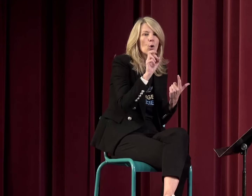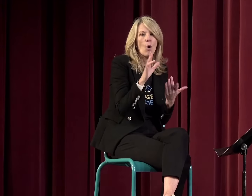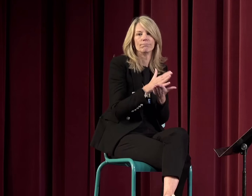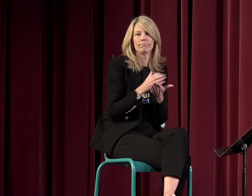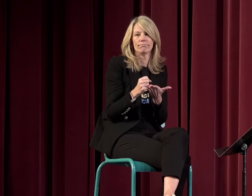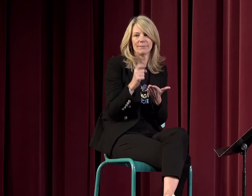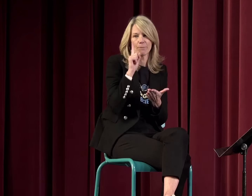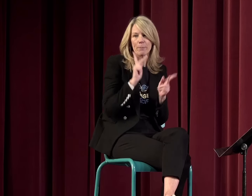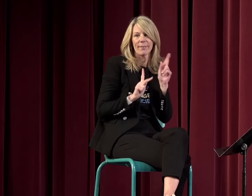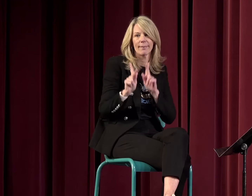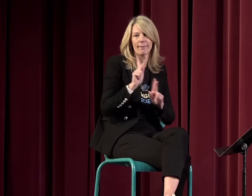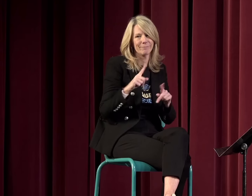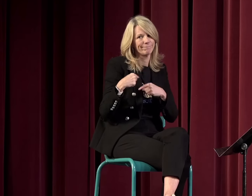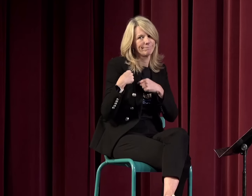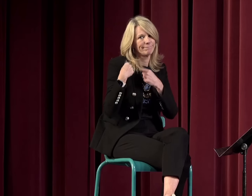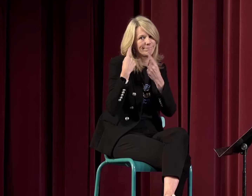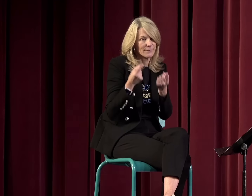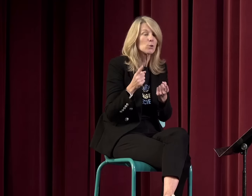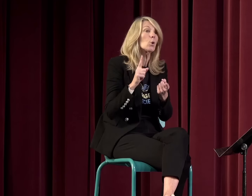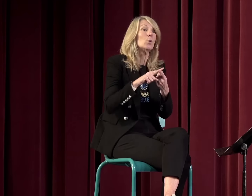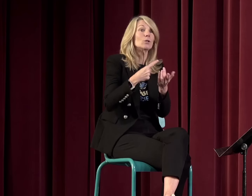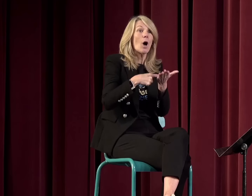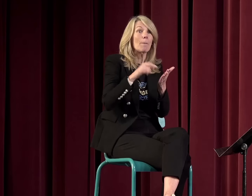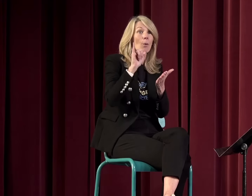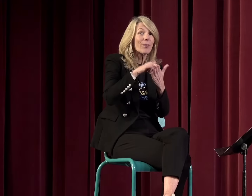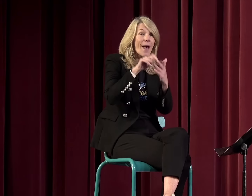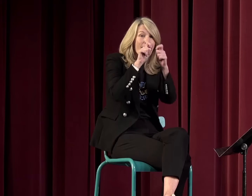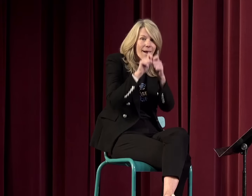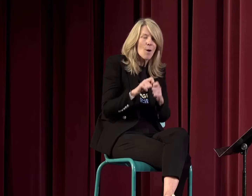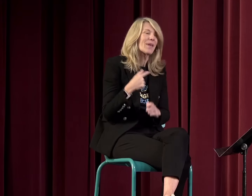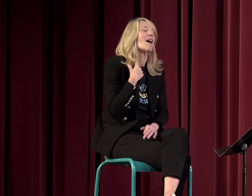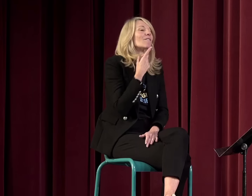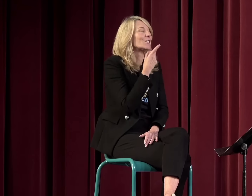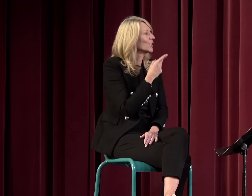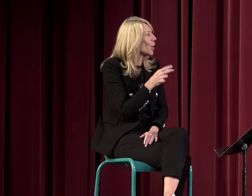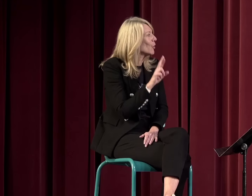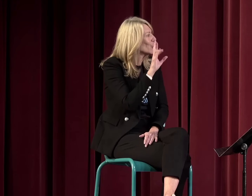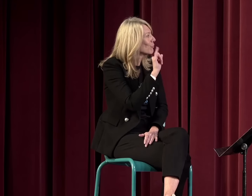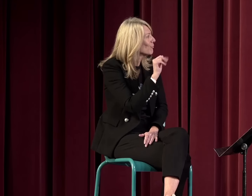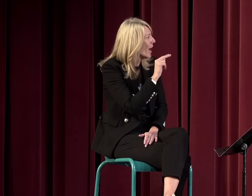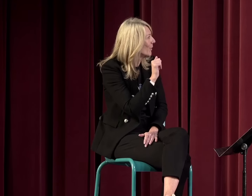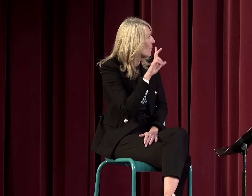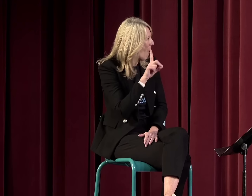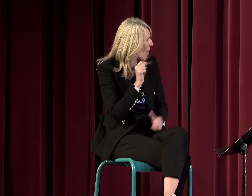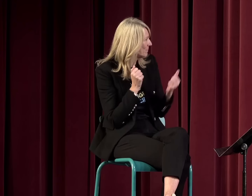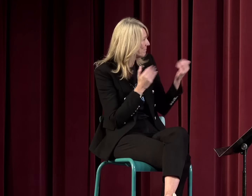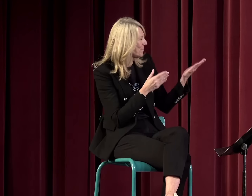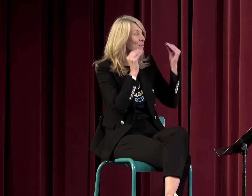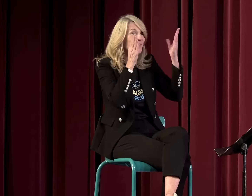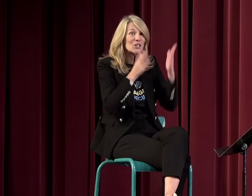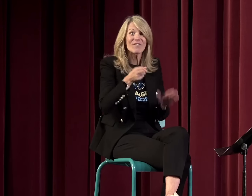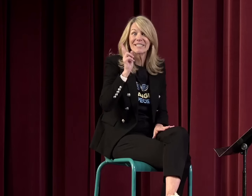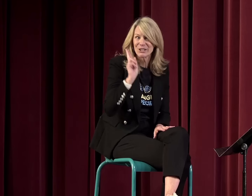or eradicate Deaf individuals. And to talk about that specifically we have Dr. Brian Greenwald who is a